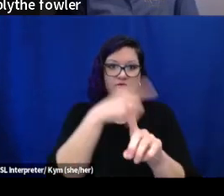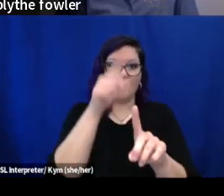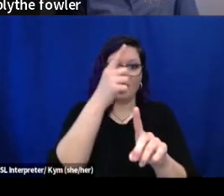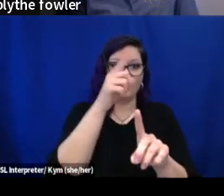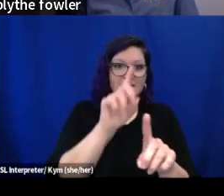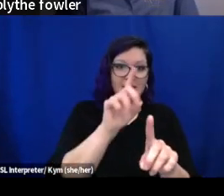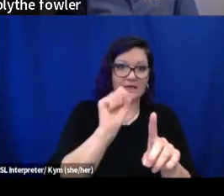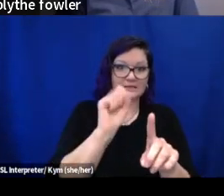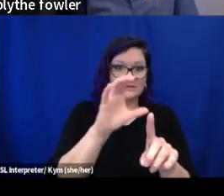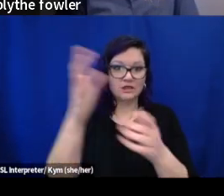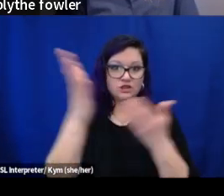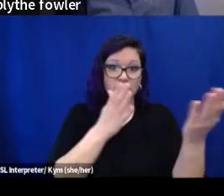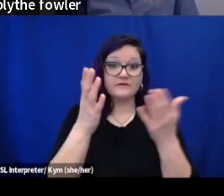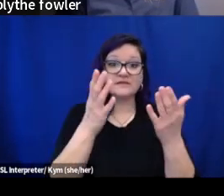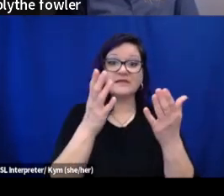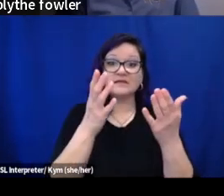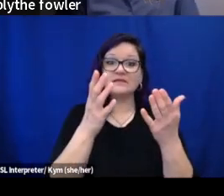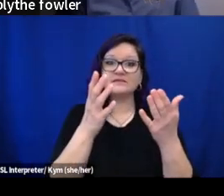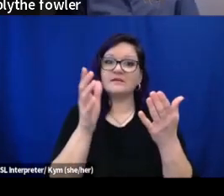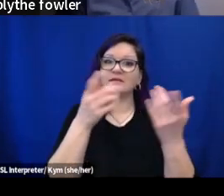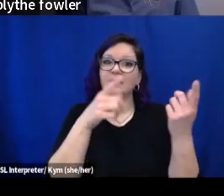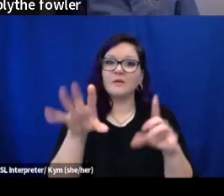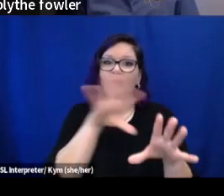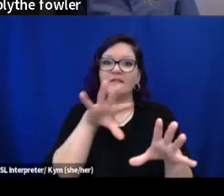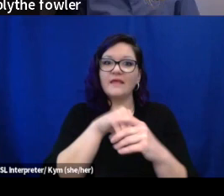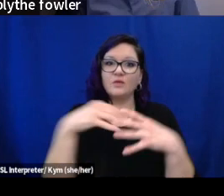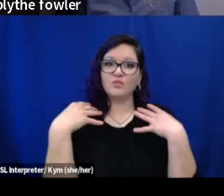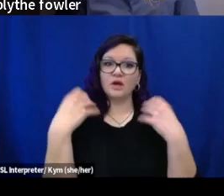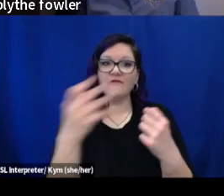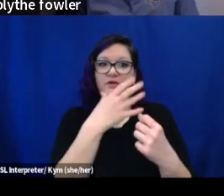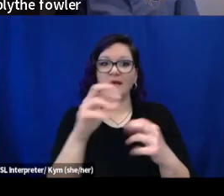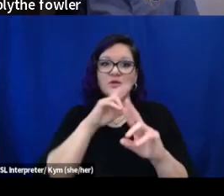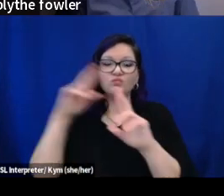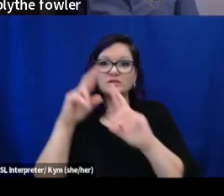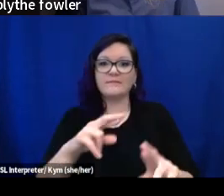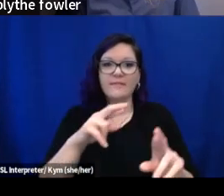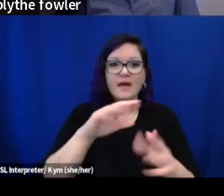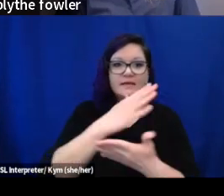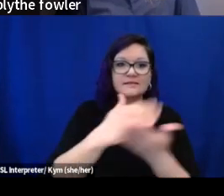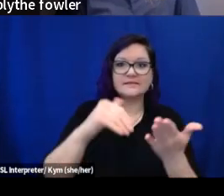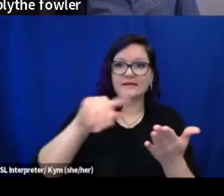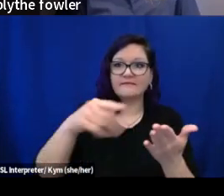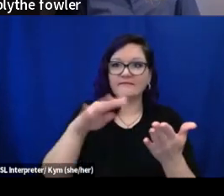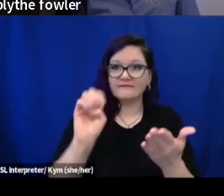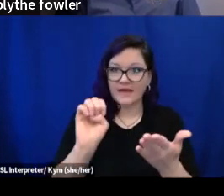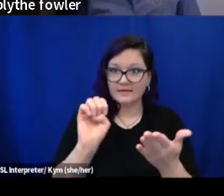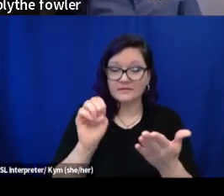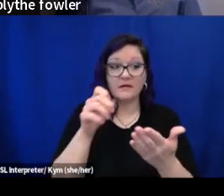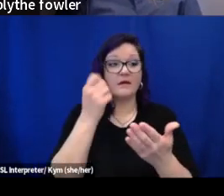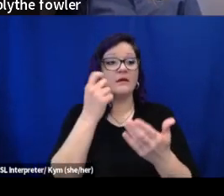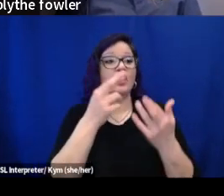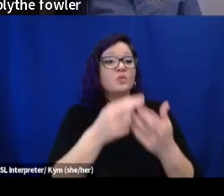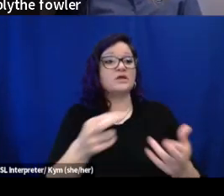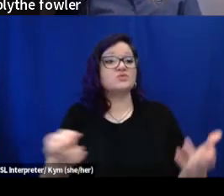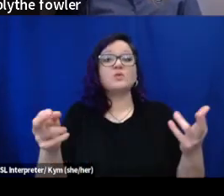services within the recovery and response phases; resources such as a fact sheet for